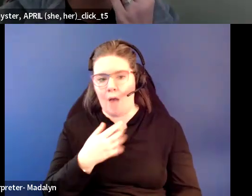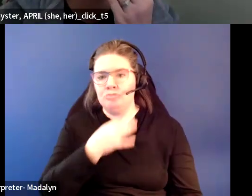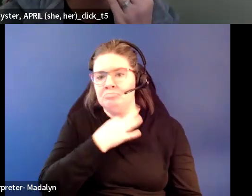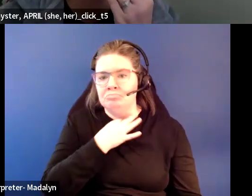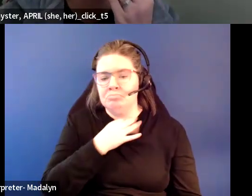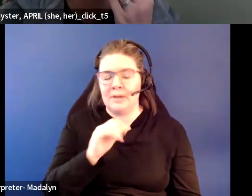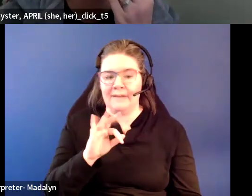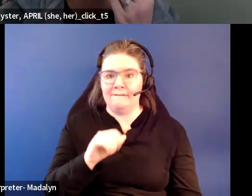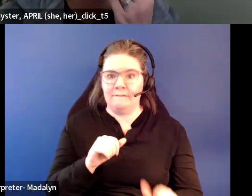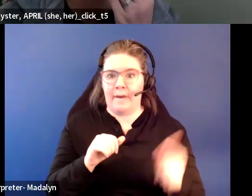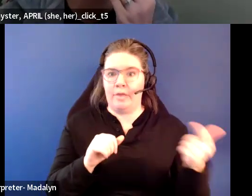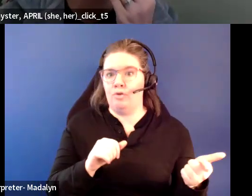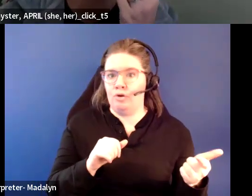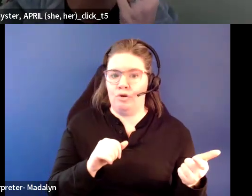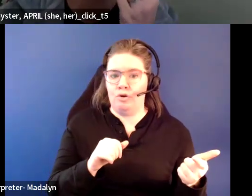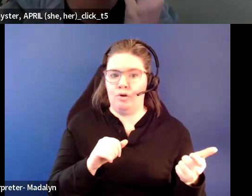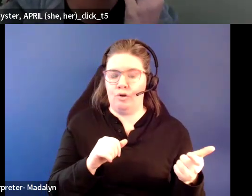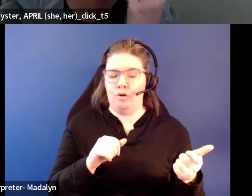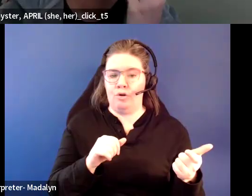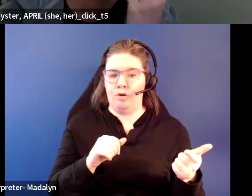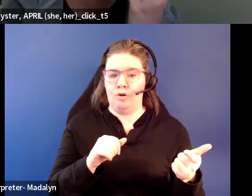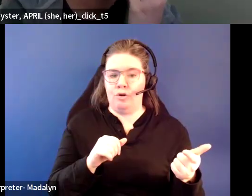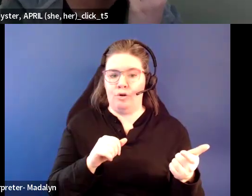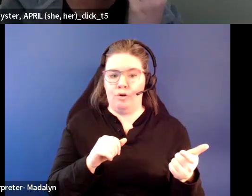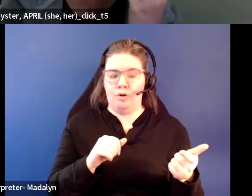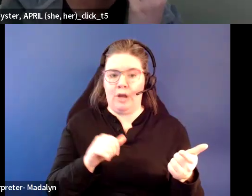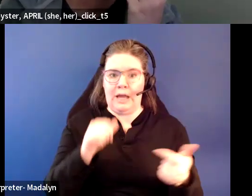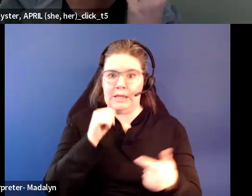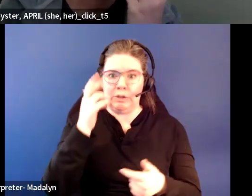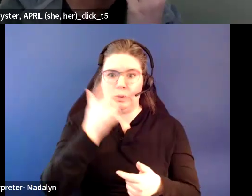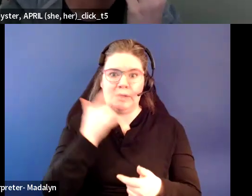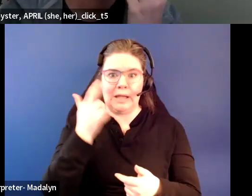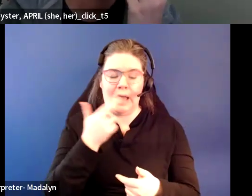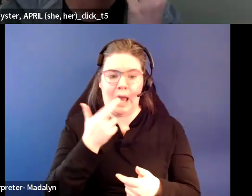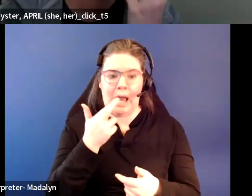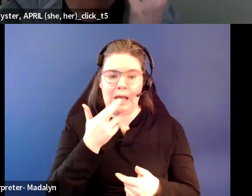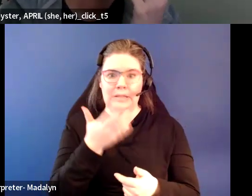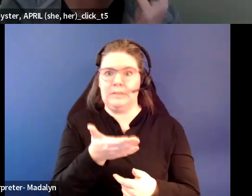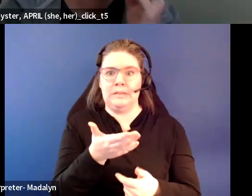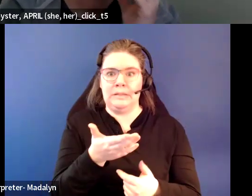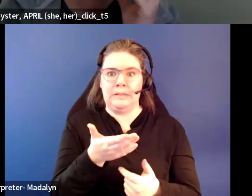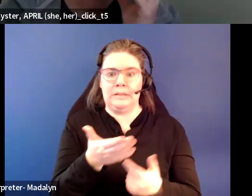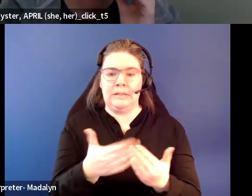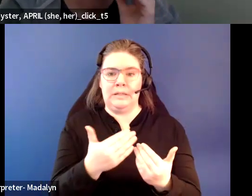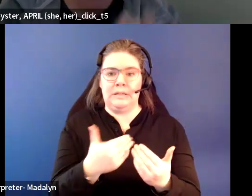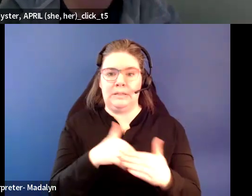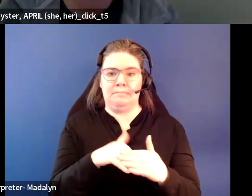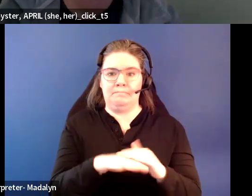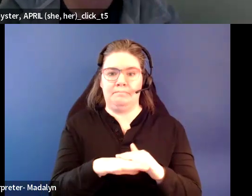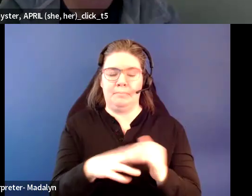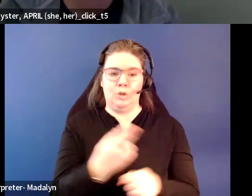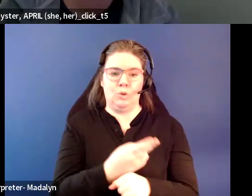Carolyn Grawi: pieces that might be just like. Well, so here's one right there that we didn't touch yet that everybody had on their list. And so that was